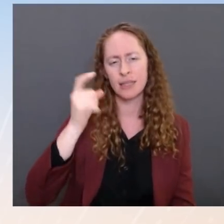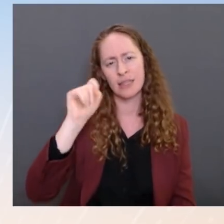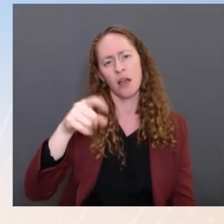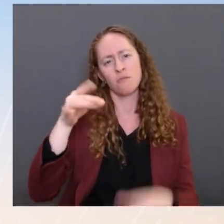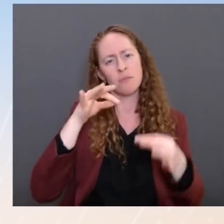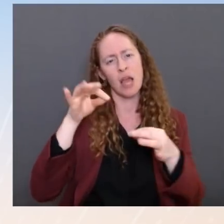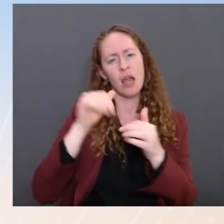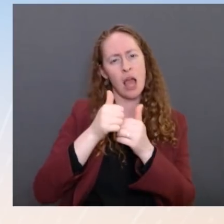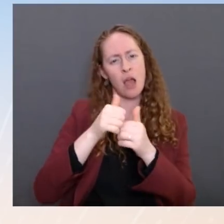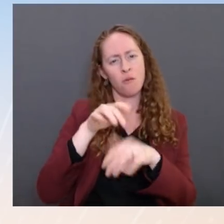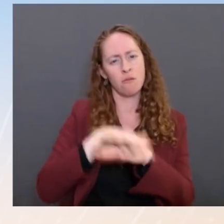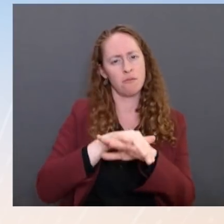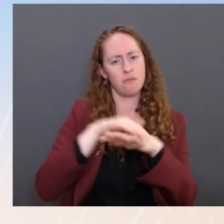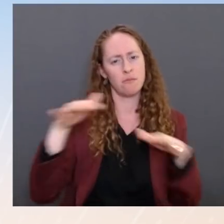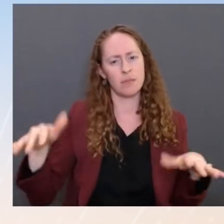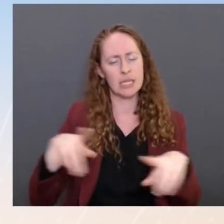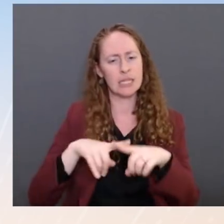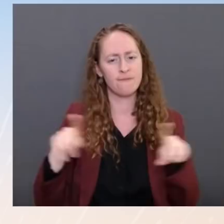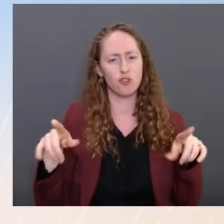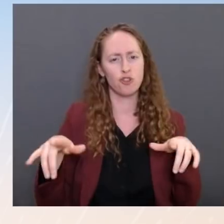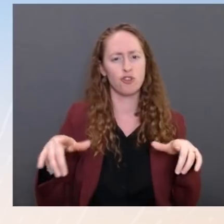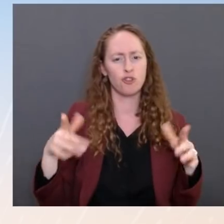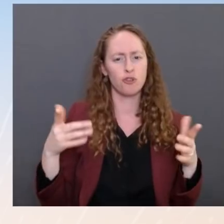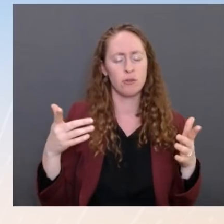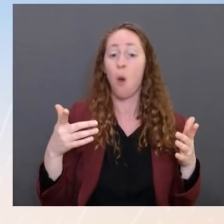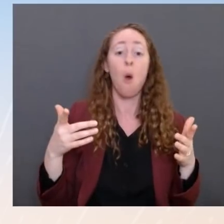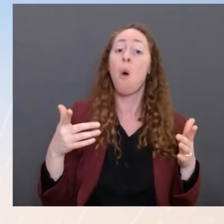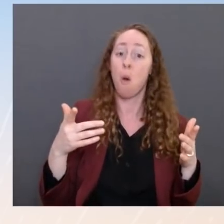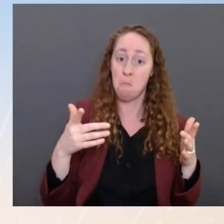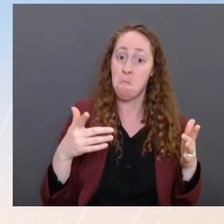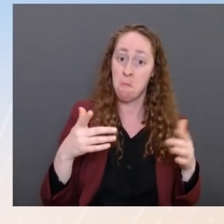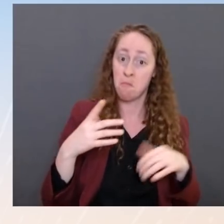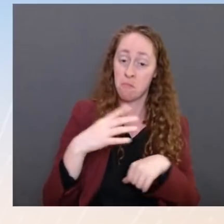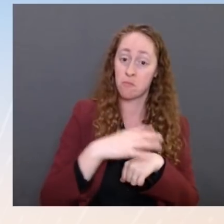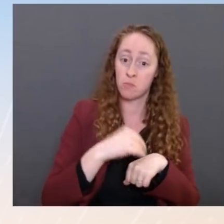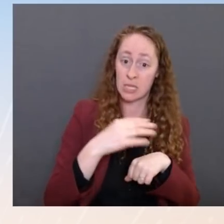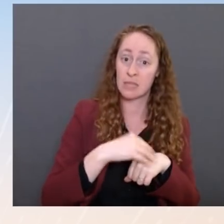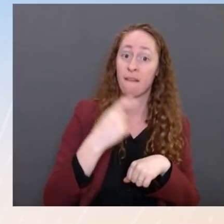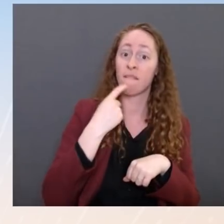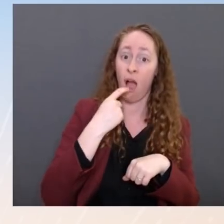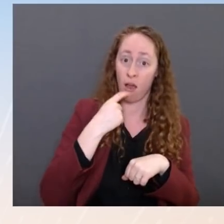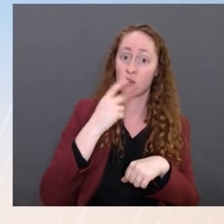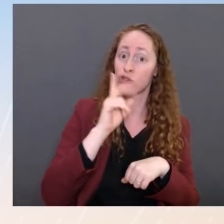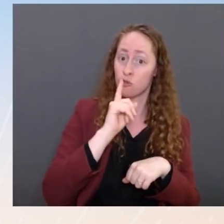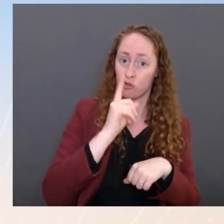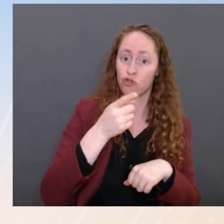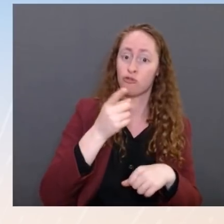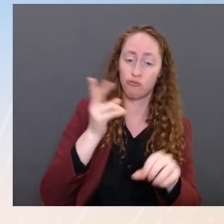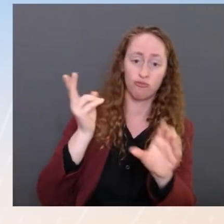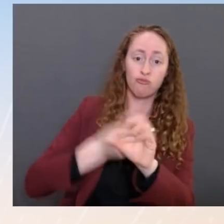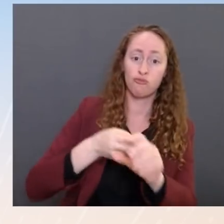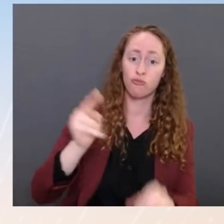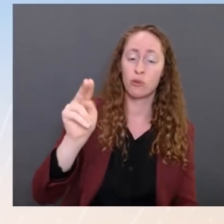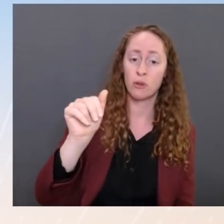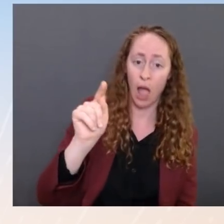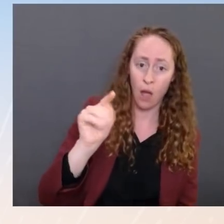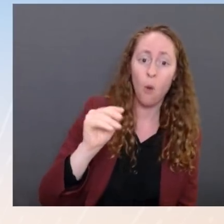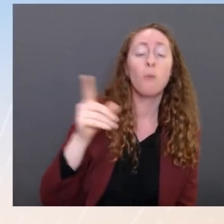now that we have invested so much more heavily in making sure that Ukraine remains an independent state